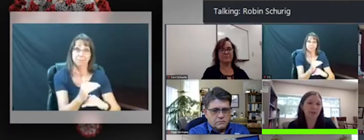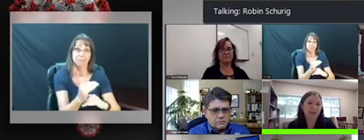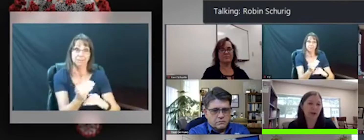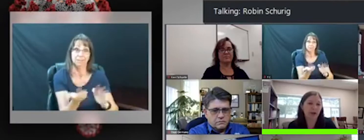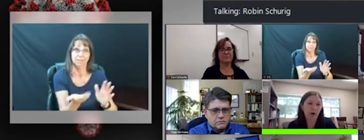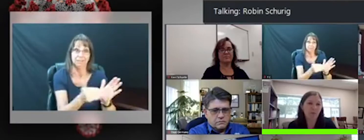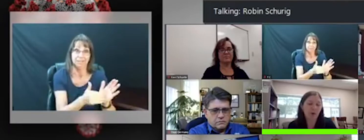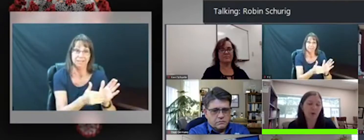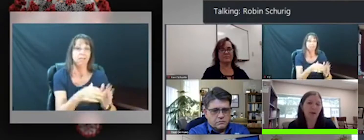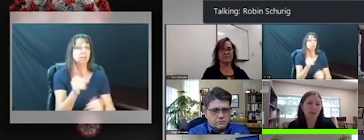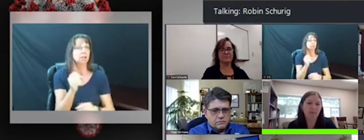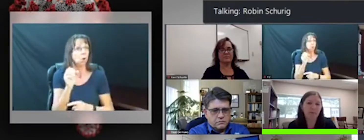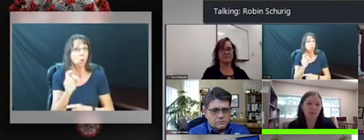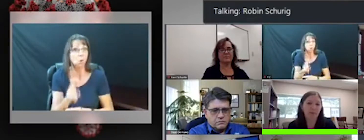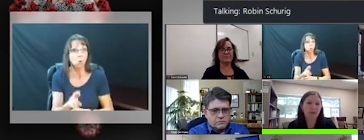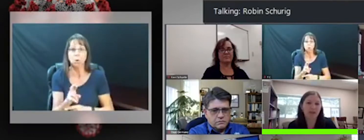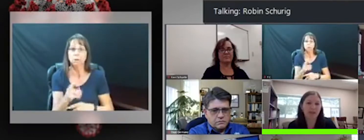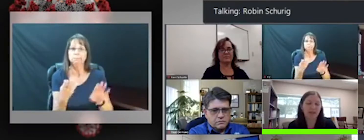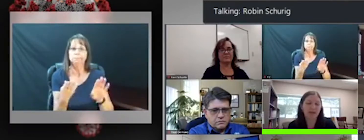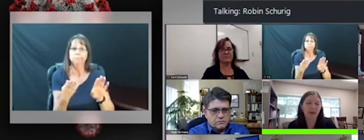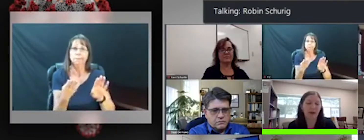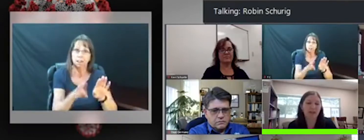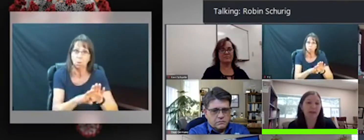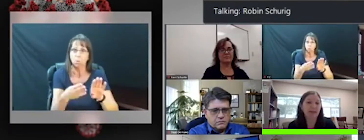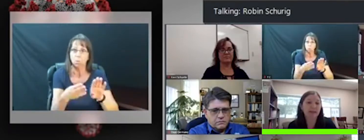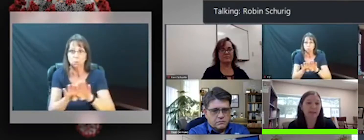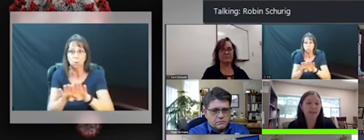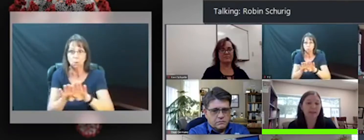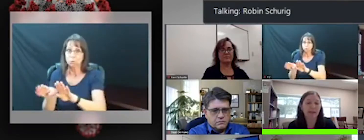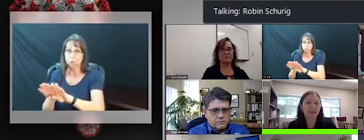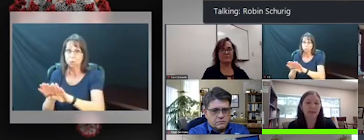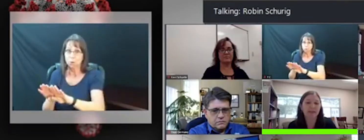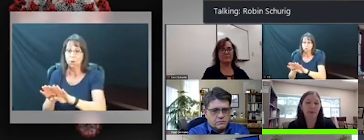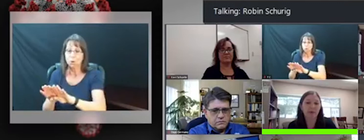to really stay at home more and just be cautious and not be spreading disease. So,